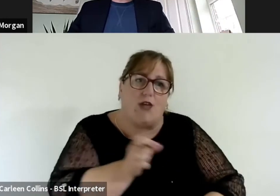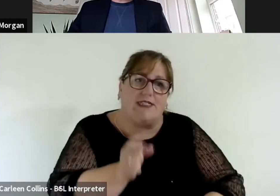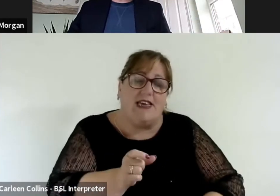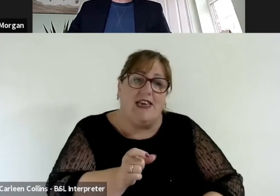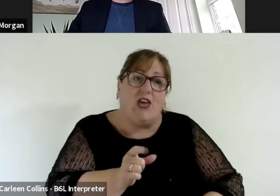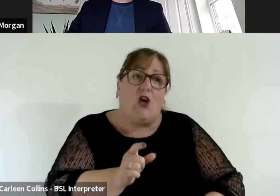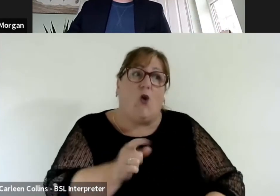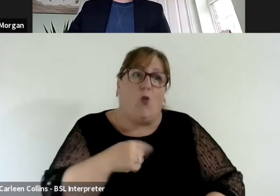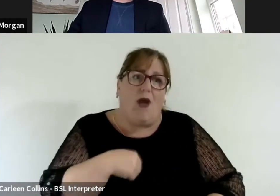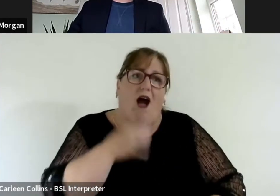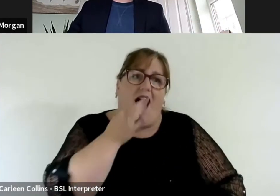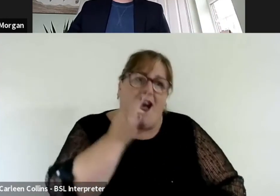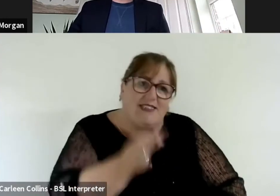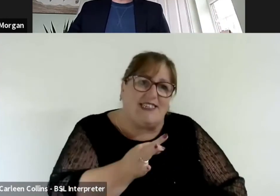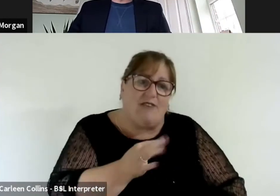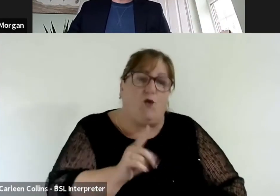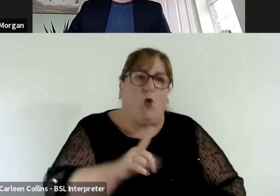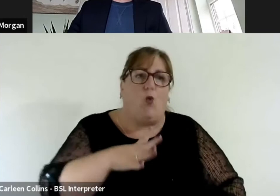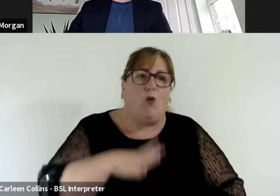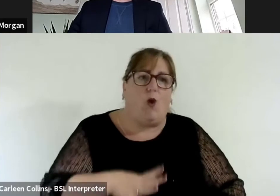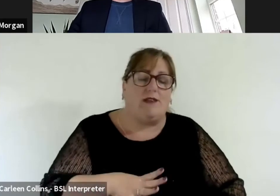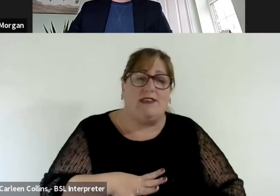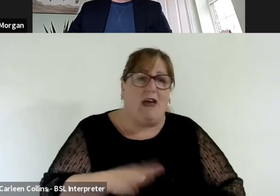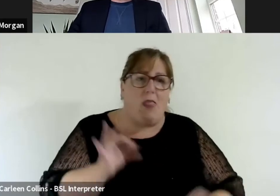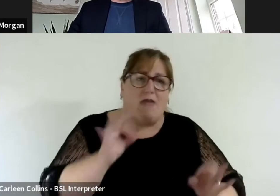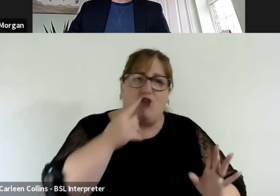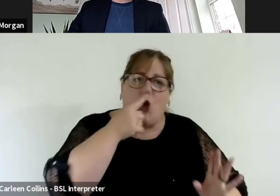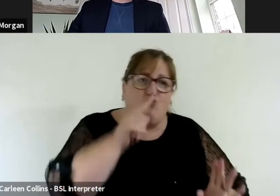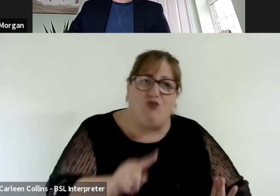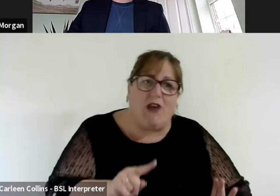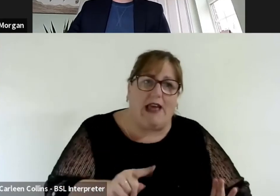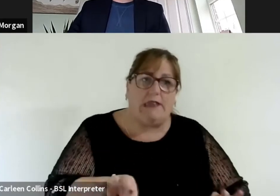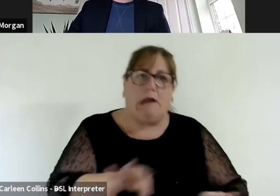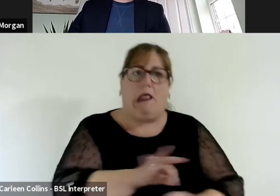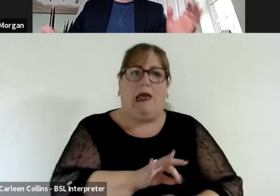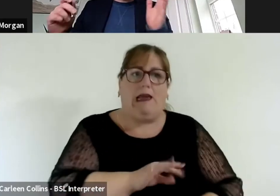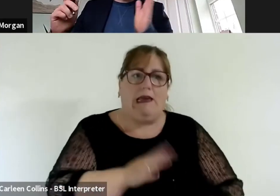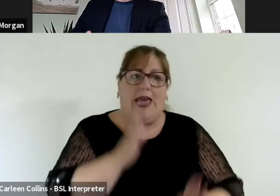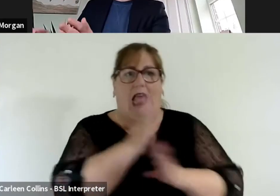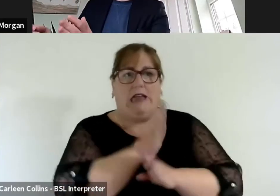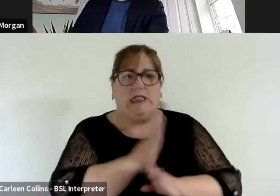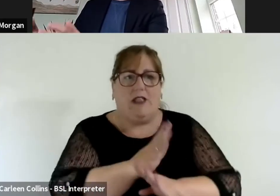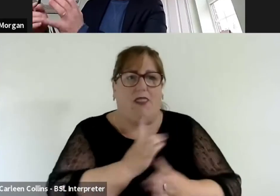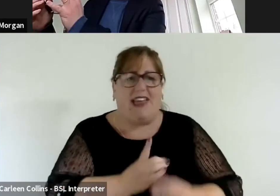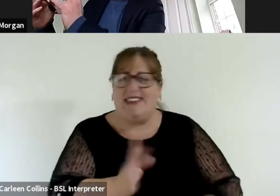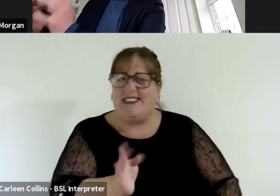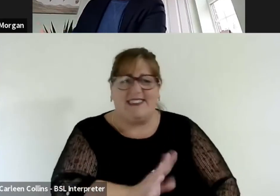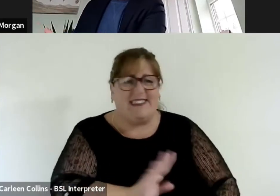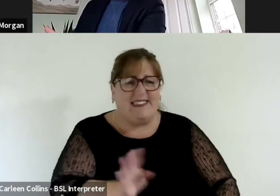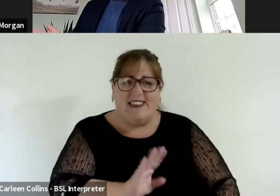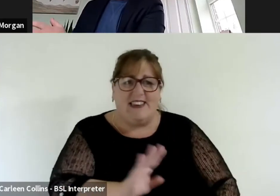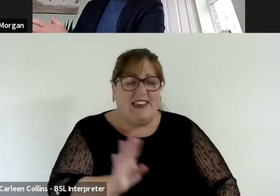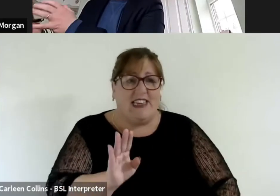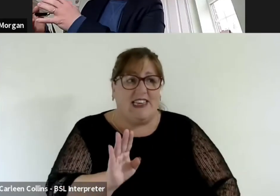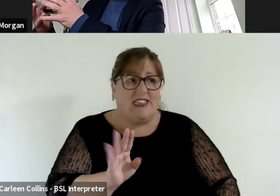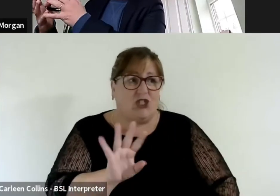to write. the statement and the usually it's limited to a word count, probably 1250 is the maximum we would ask candidates The information we are asking you is what we want you to put in there. There's no trick questions.